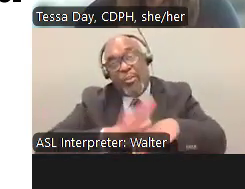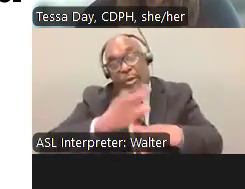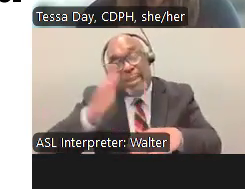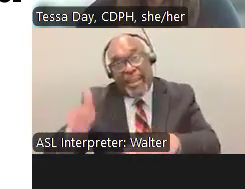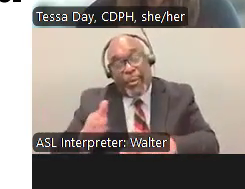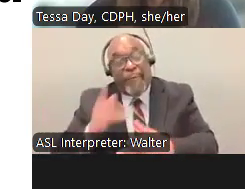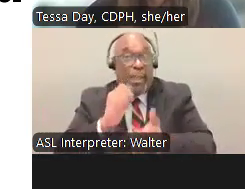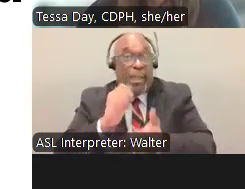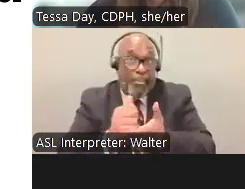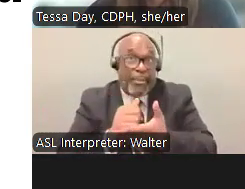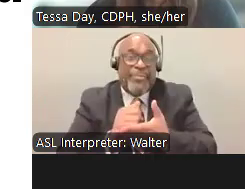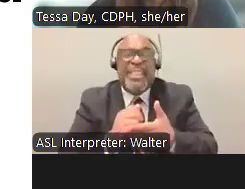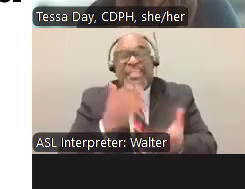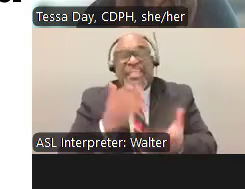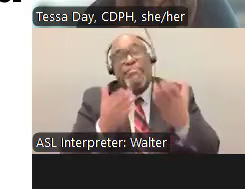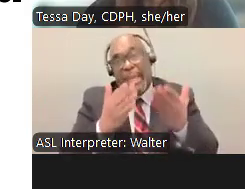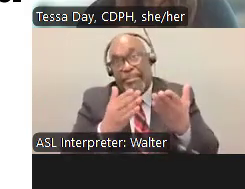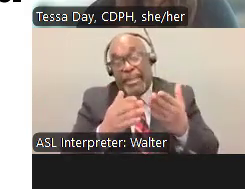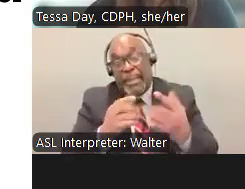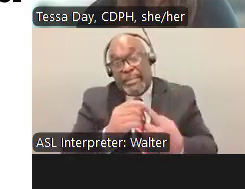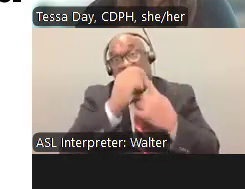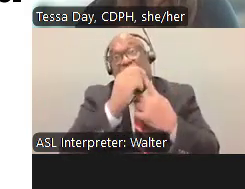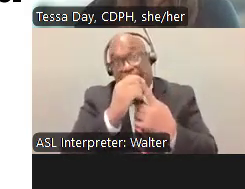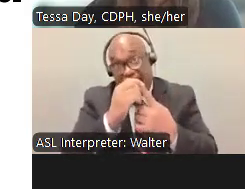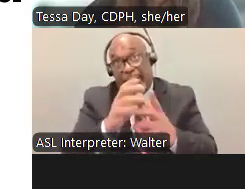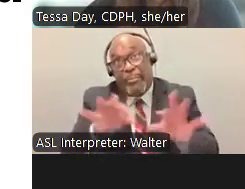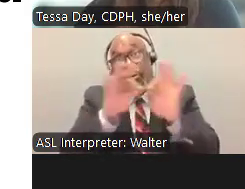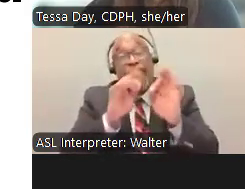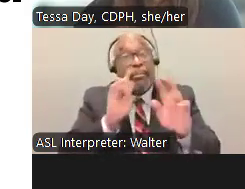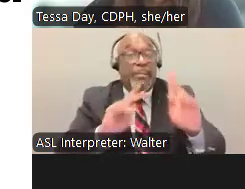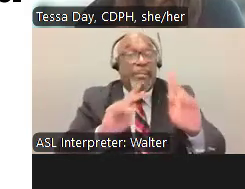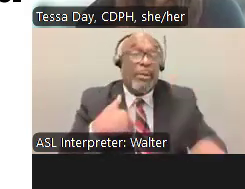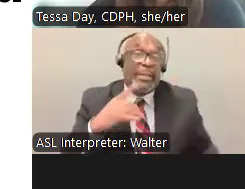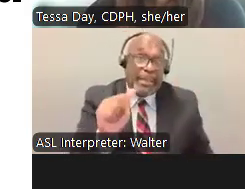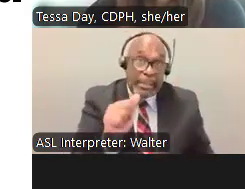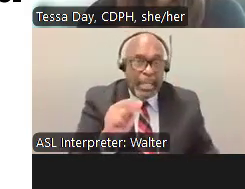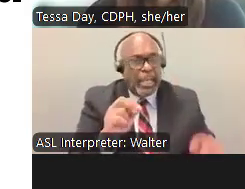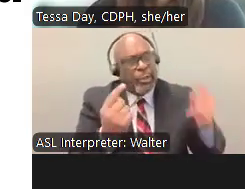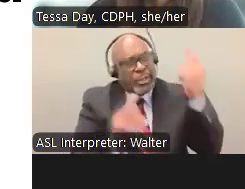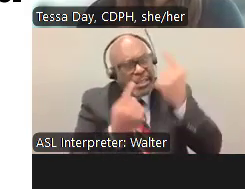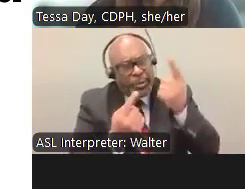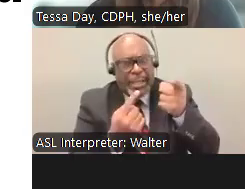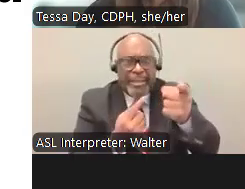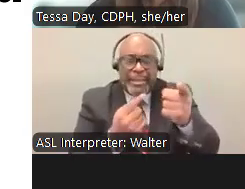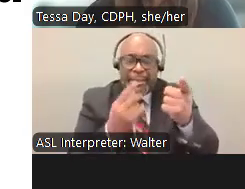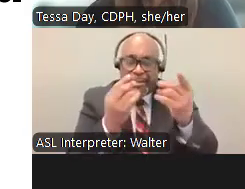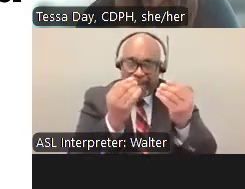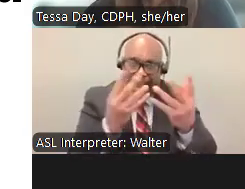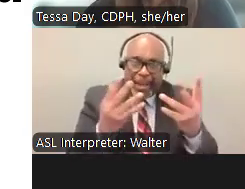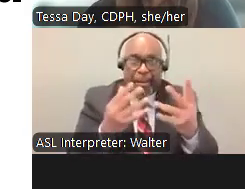13:29:45 And that may be especially so 13:29:46 for people with disabilities. 13:29:49 When we look at this data, it can 13:29:52 prompt us to continue exploring